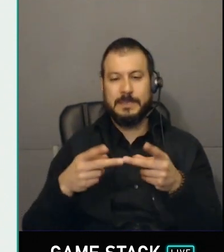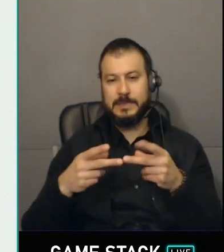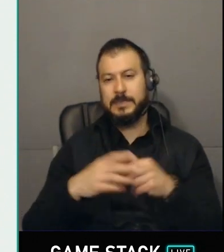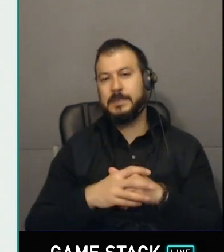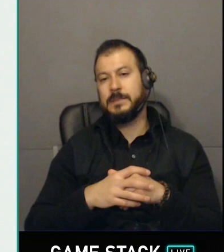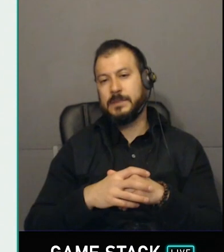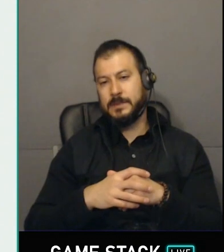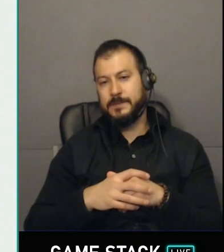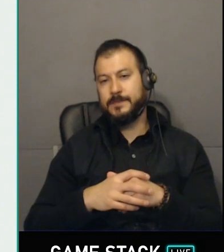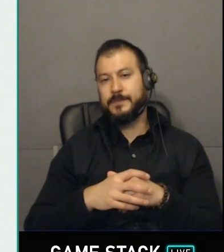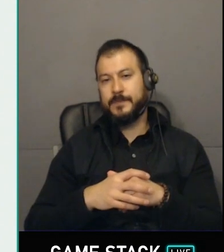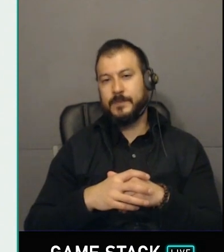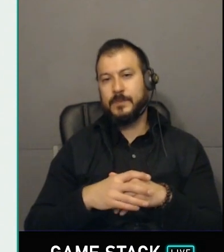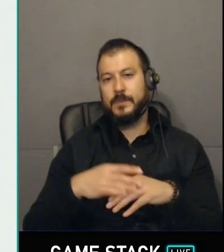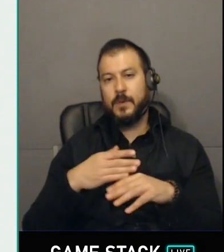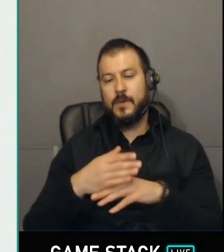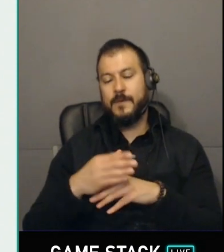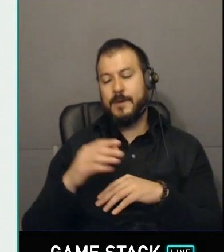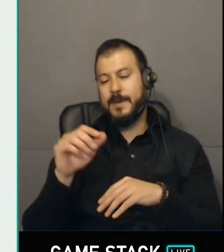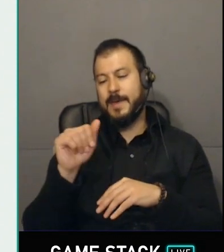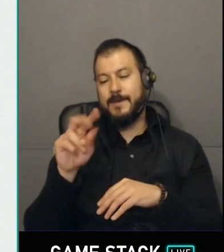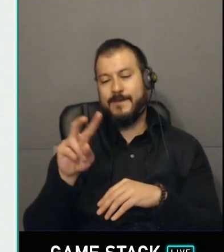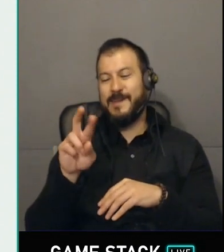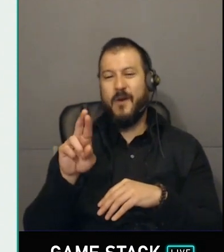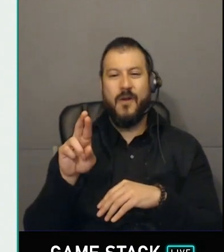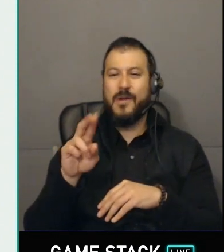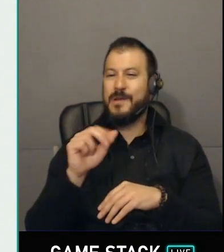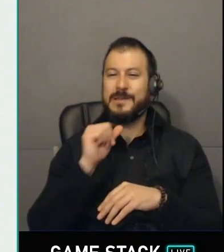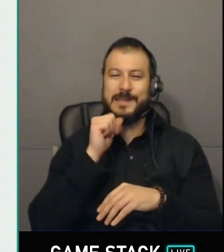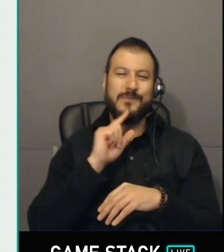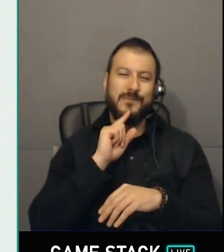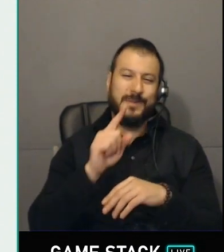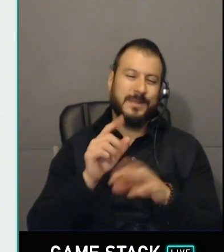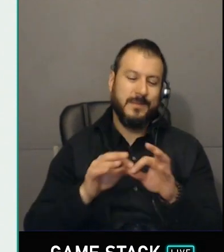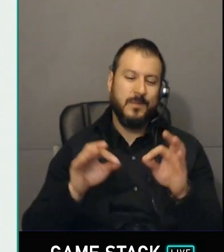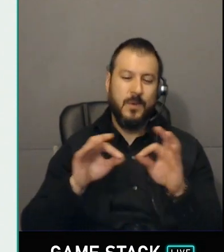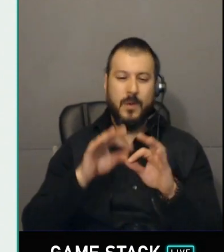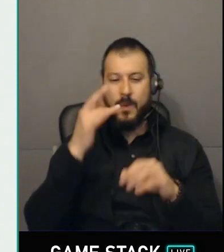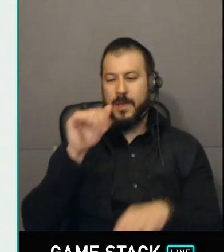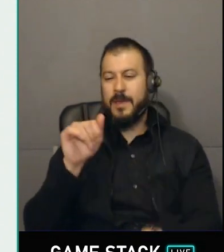and while over an AVR these don't really matter so much, because an AVR is